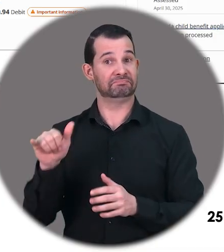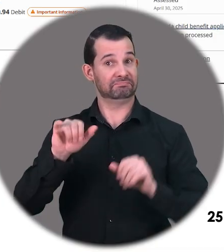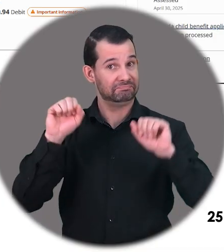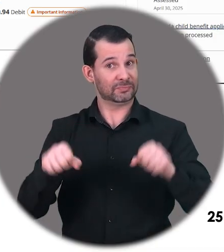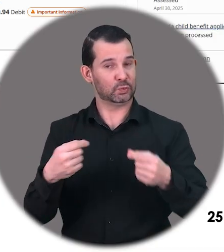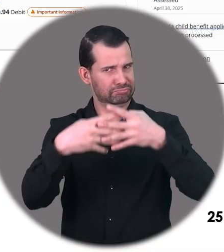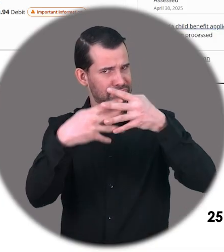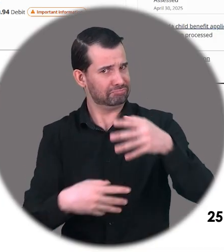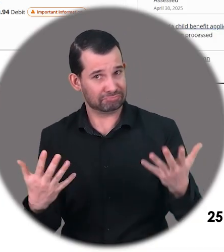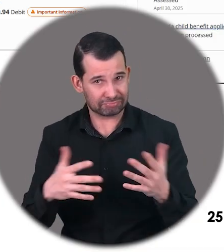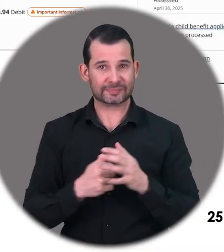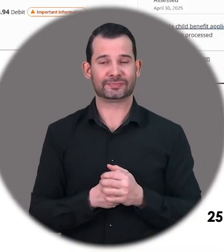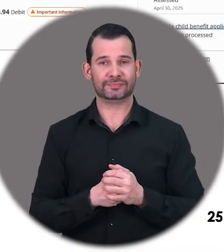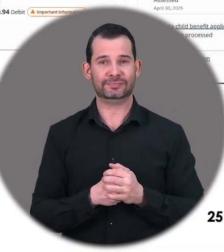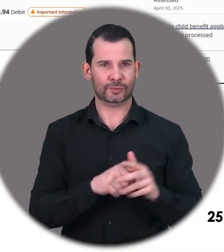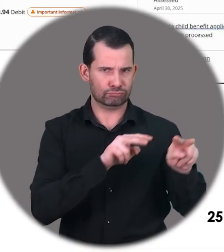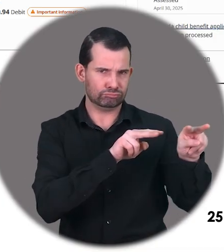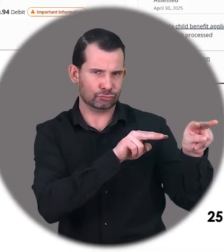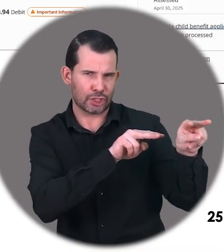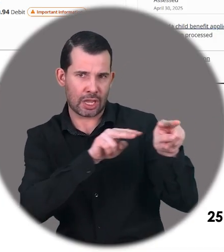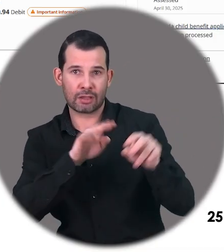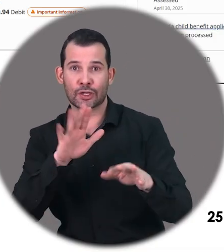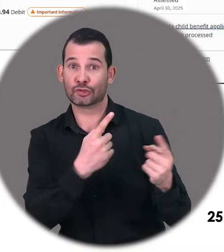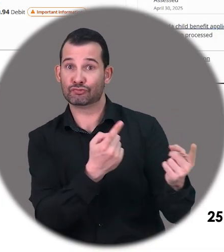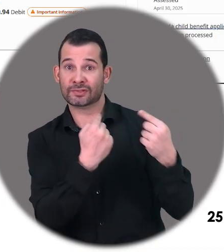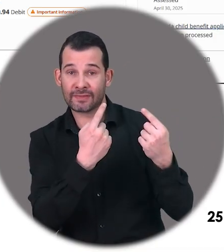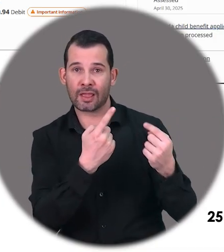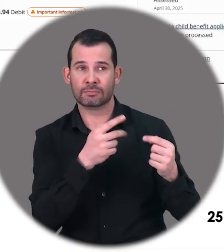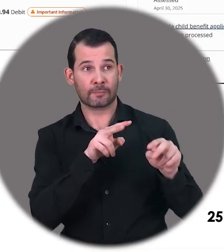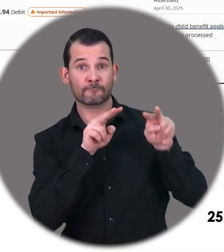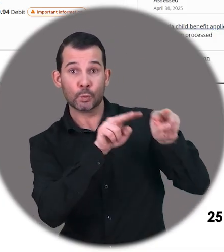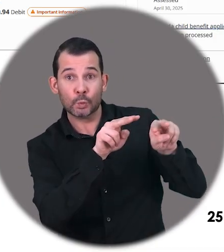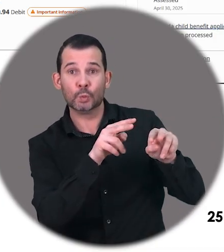You can also do the following: Track your refund, view,